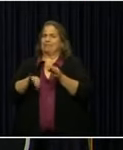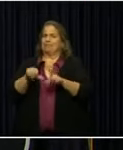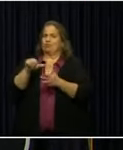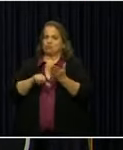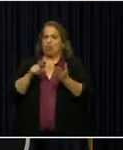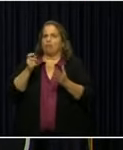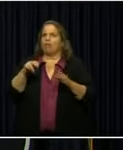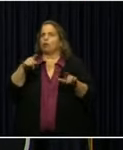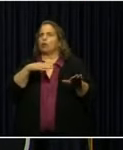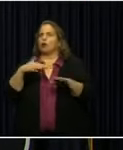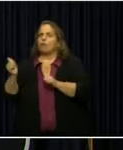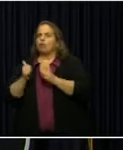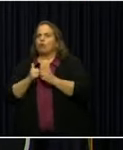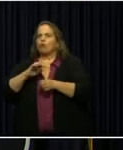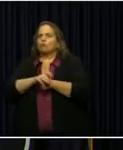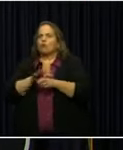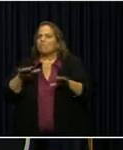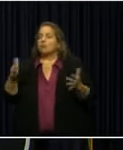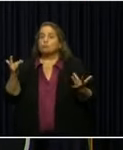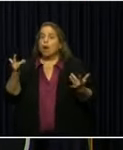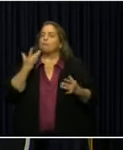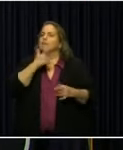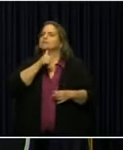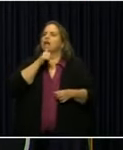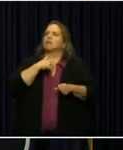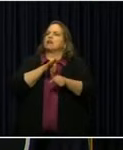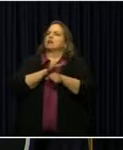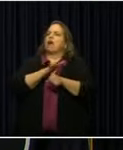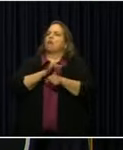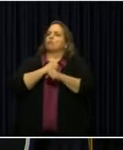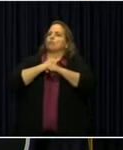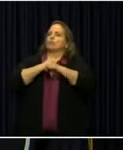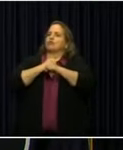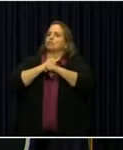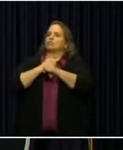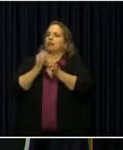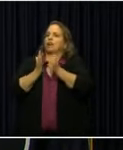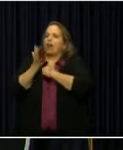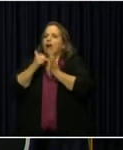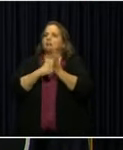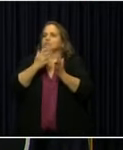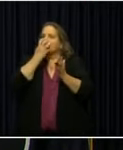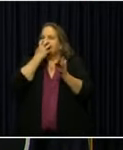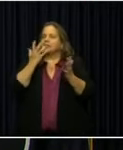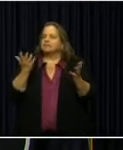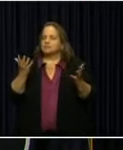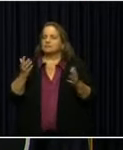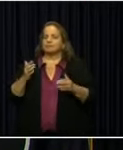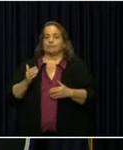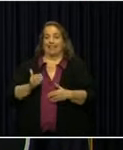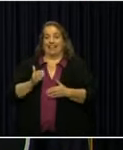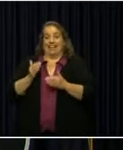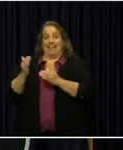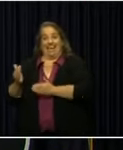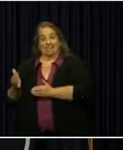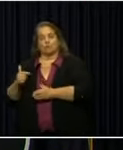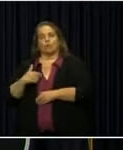WOULD NOT HAVE THERE -- THAT MAY